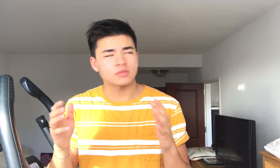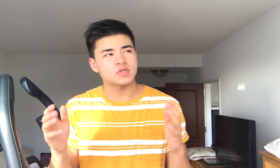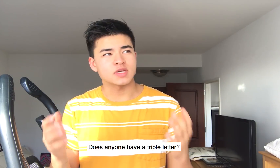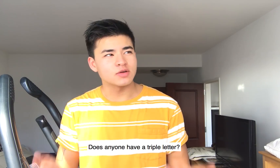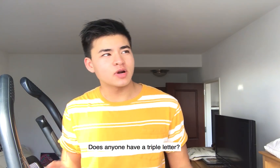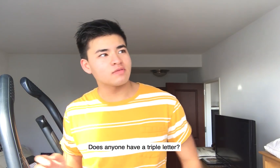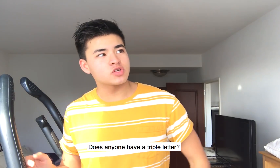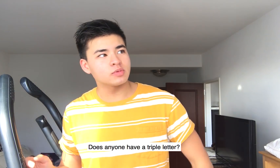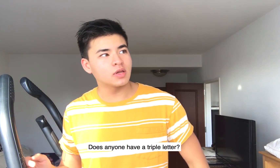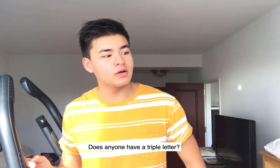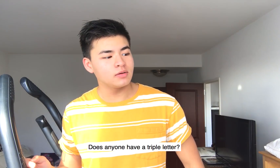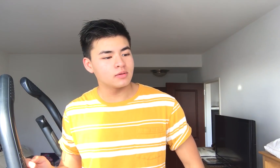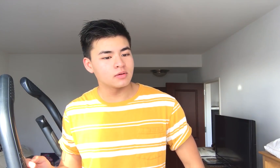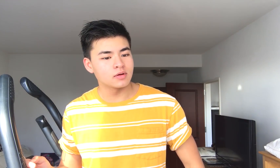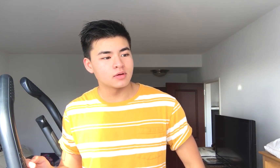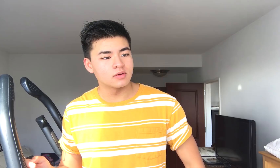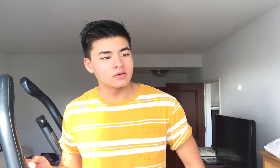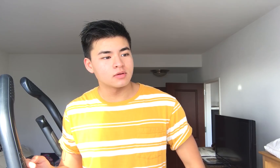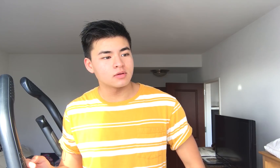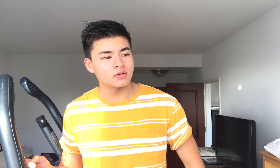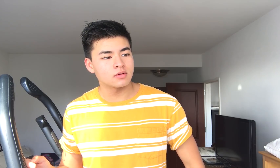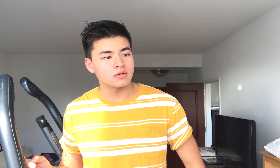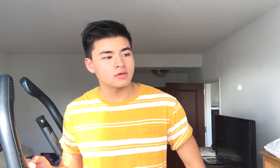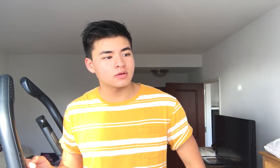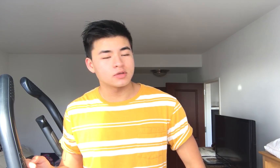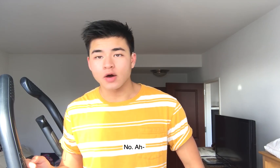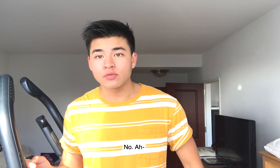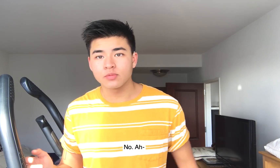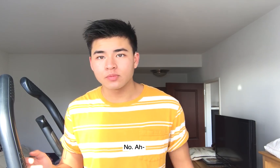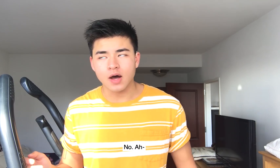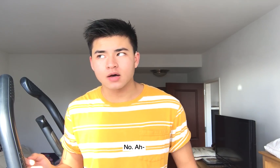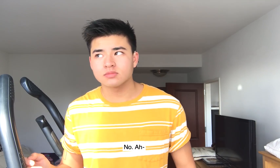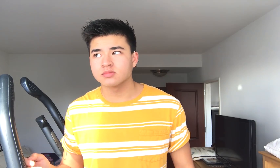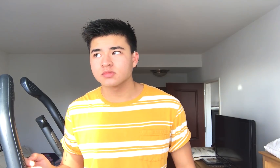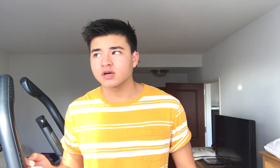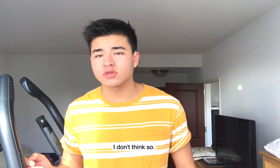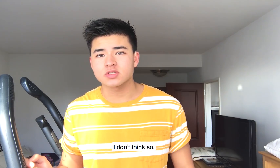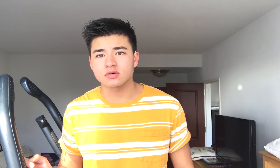Just anyone have a triple letter No